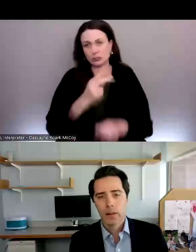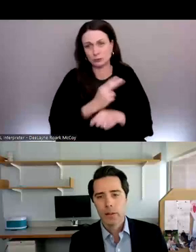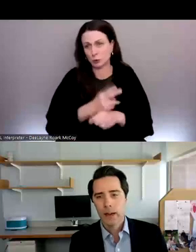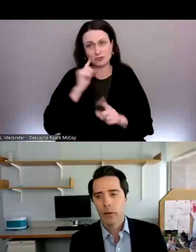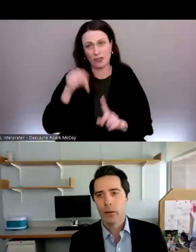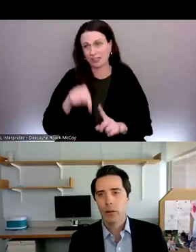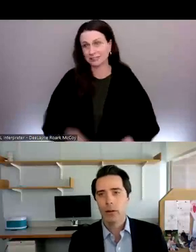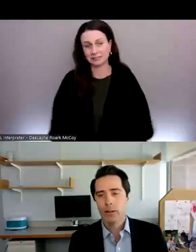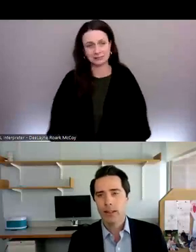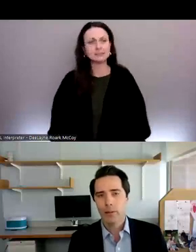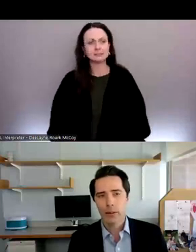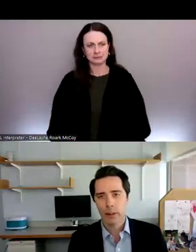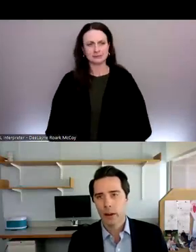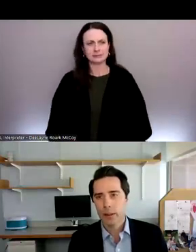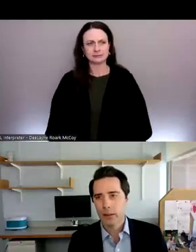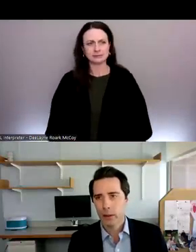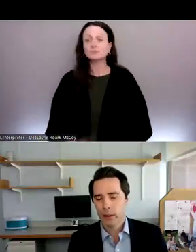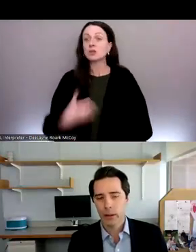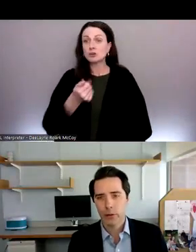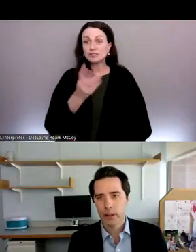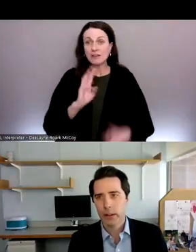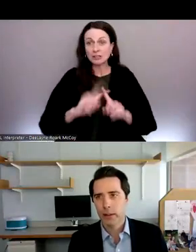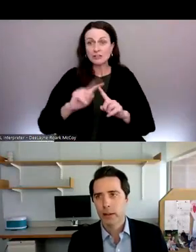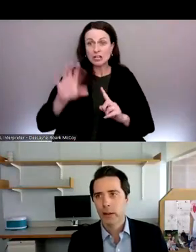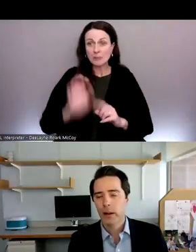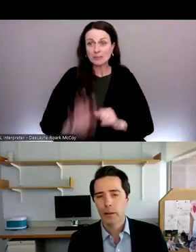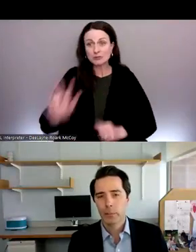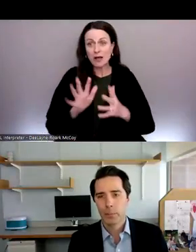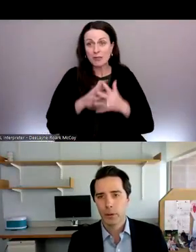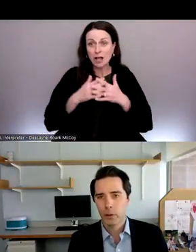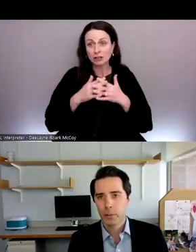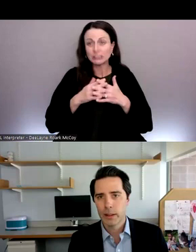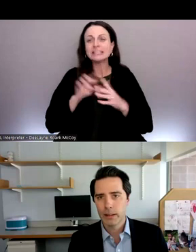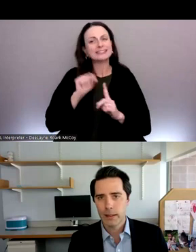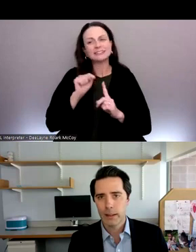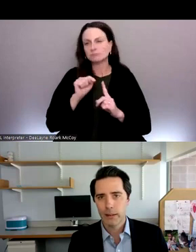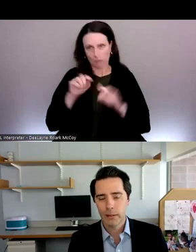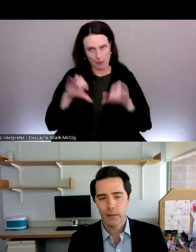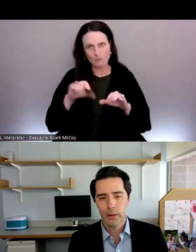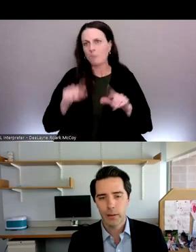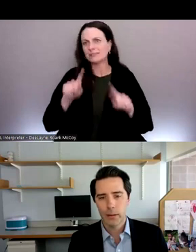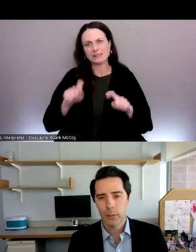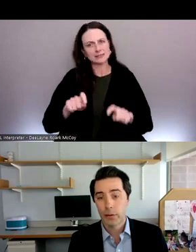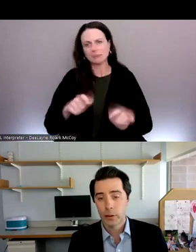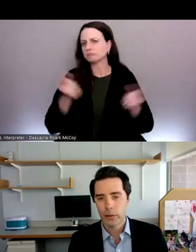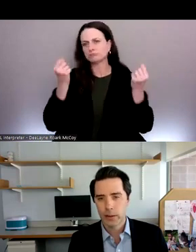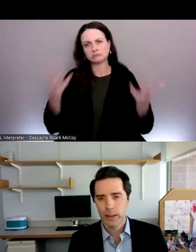there's now several different companies around the country that perform this